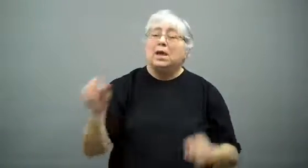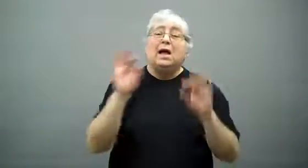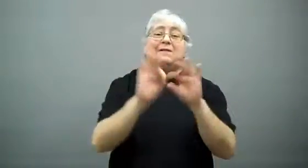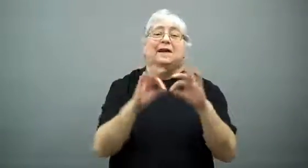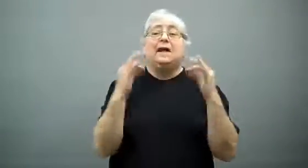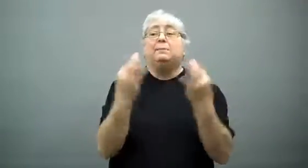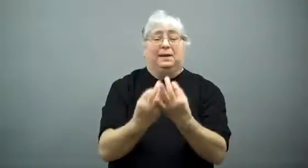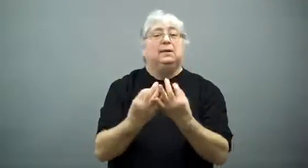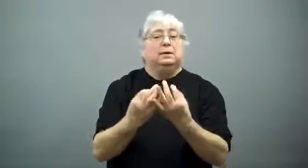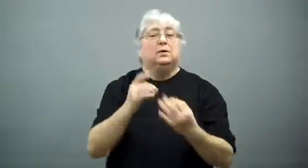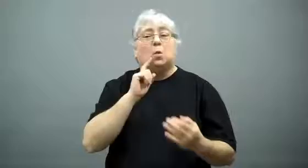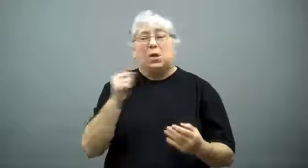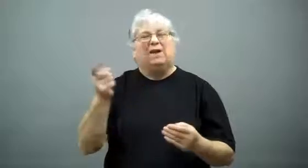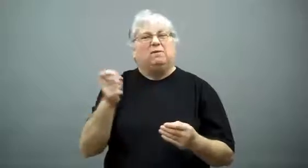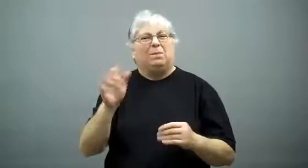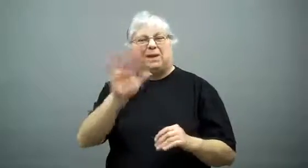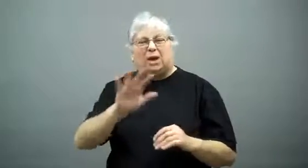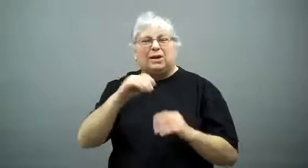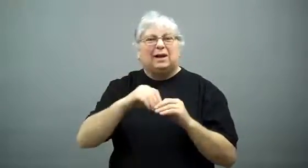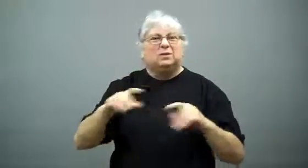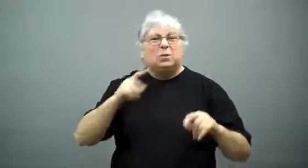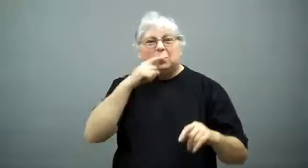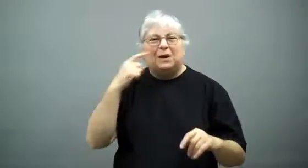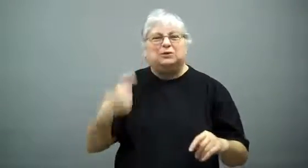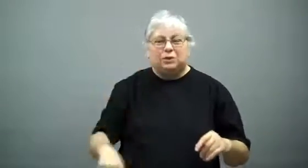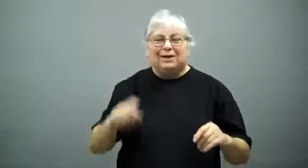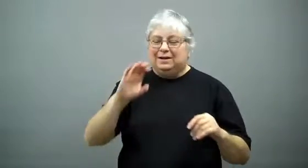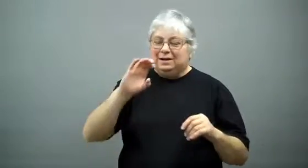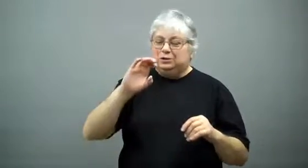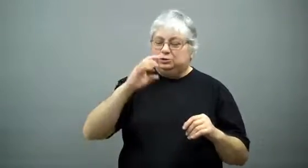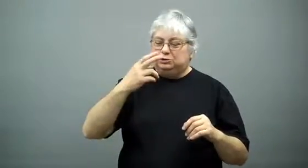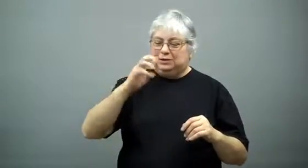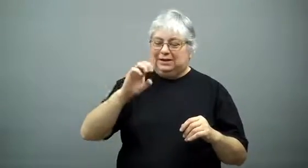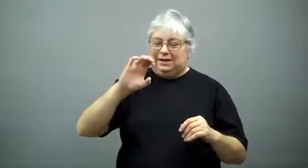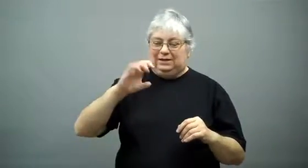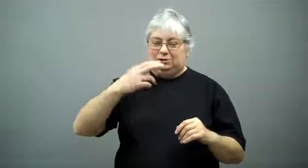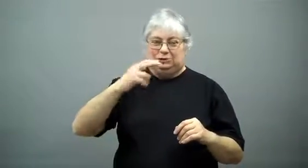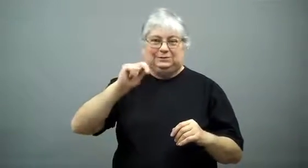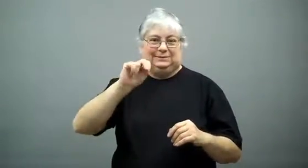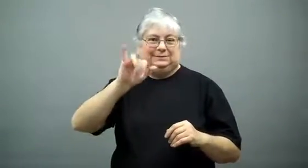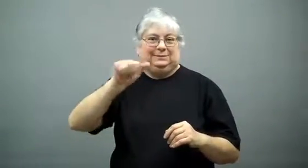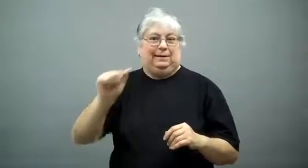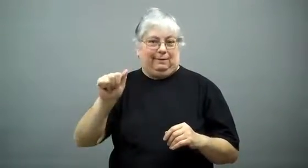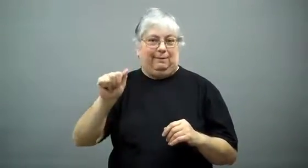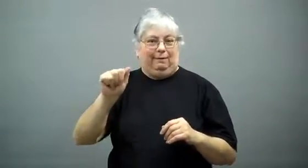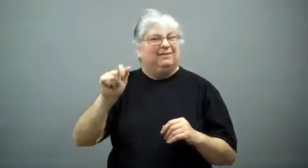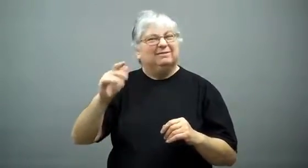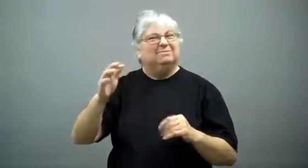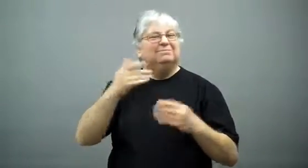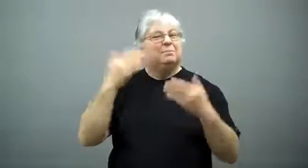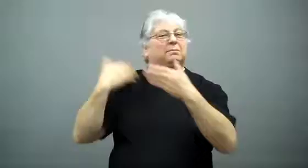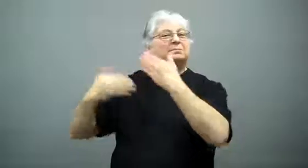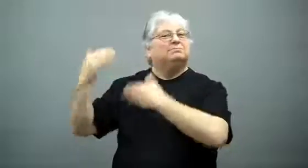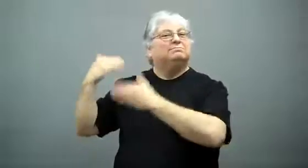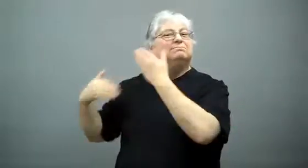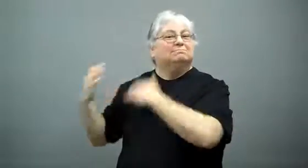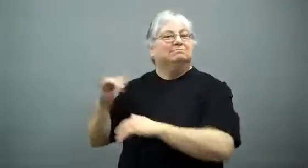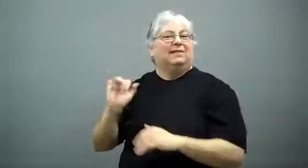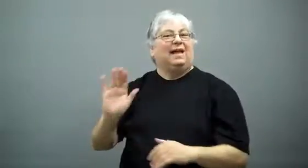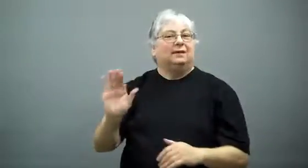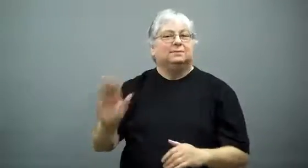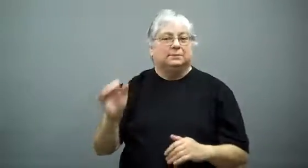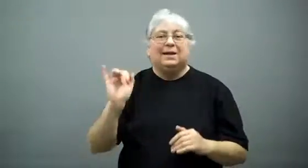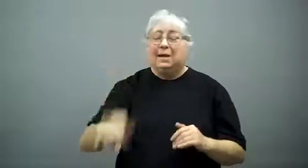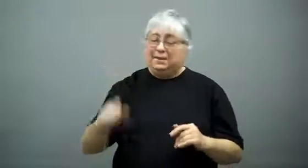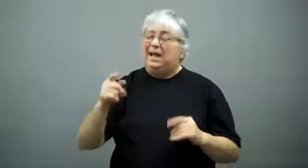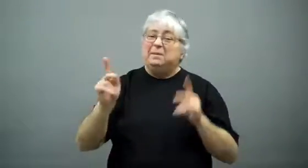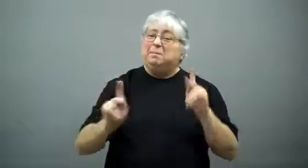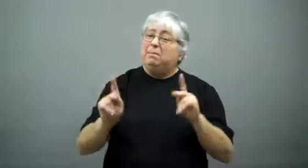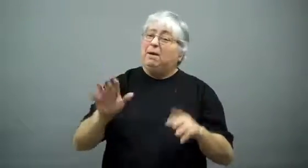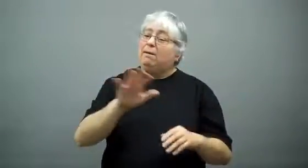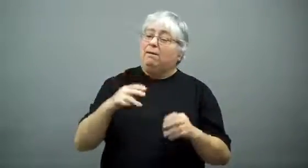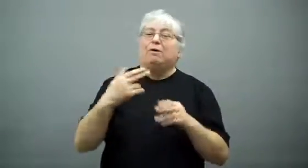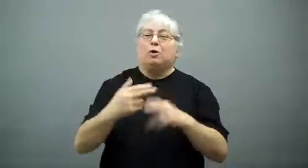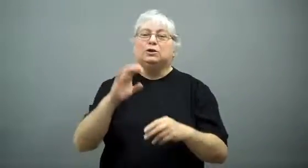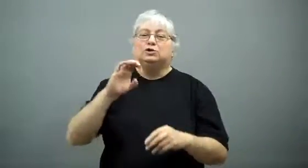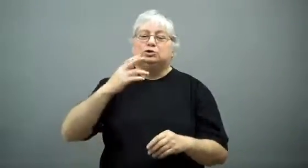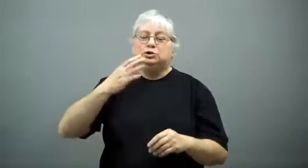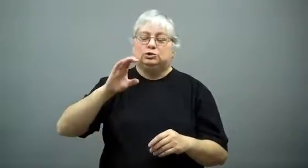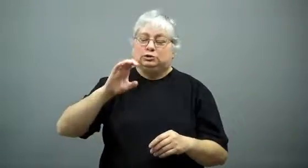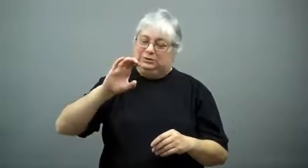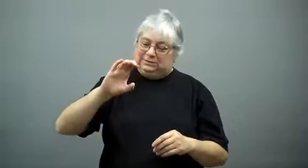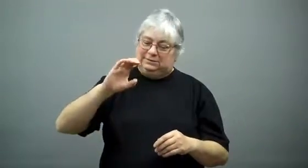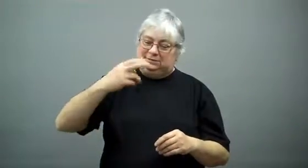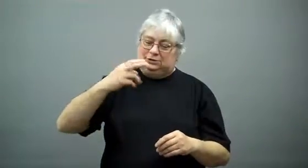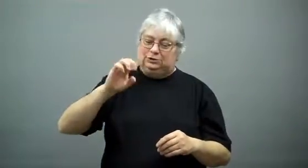The family heritage was from an area of Russia, Chechnya.